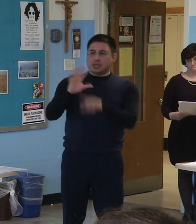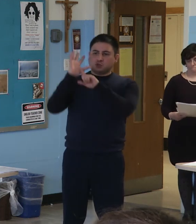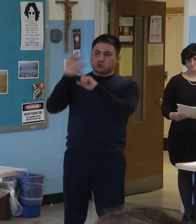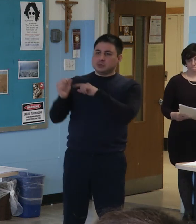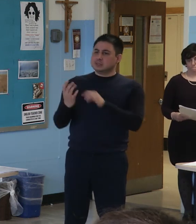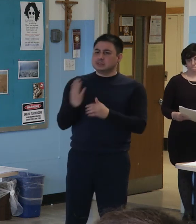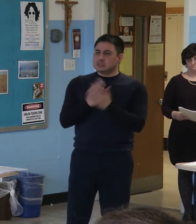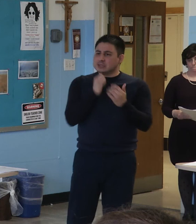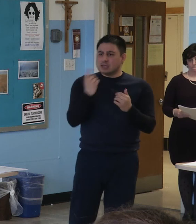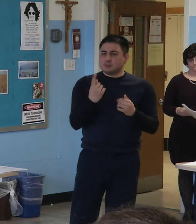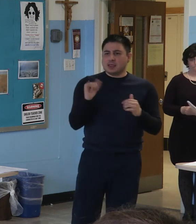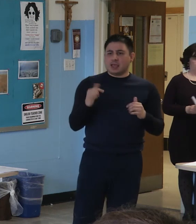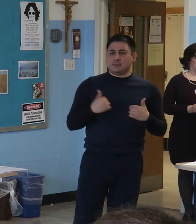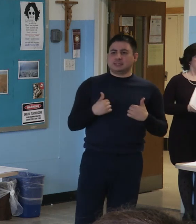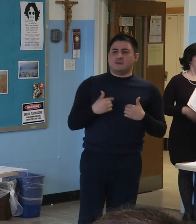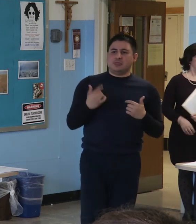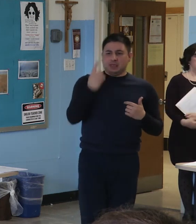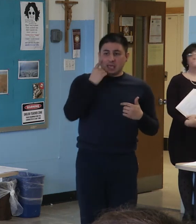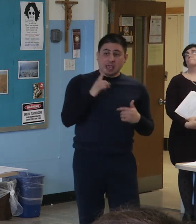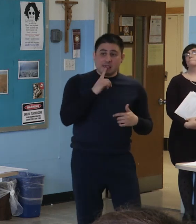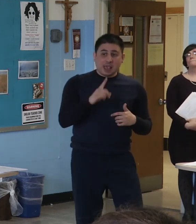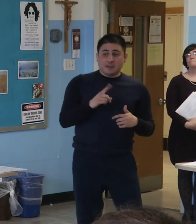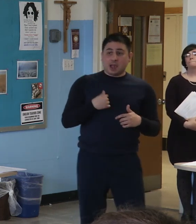somebody like myself thinking, you know, "am I gonna get a letter from Cardinal